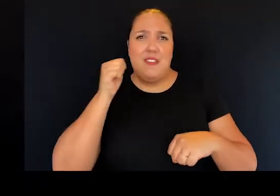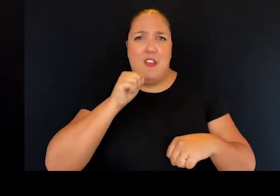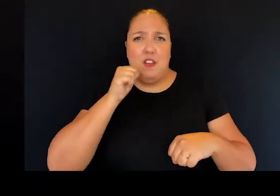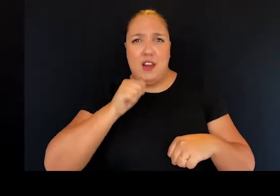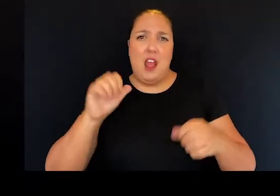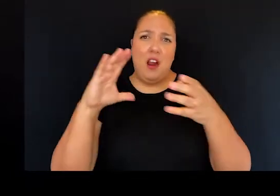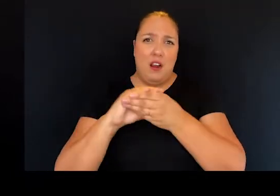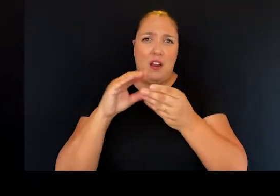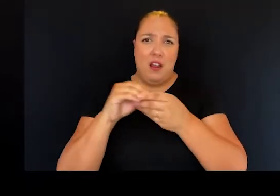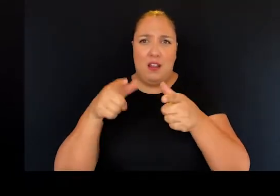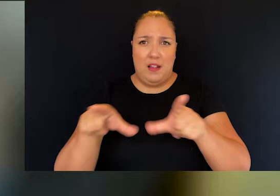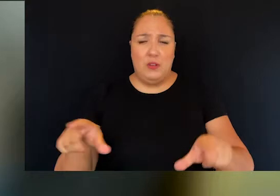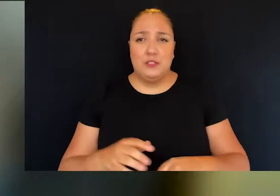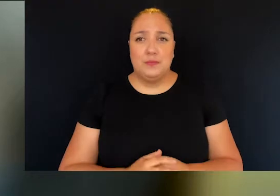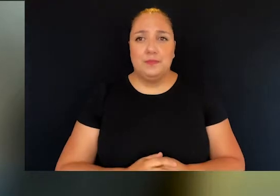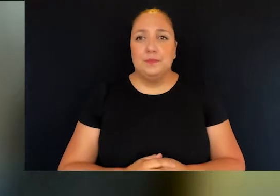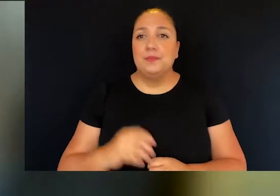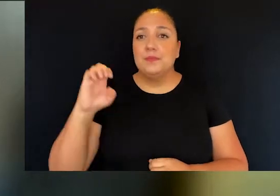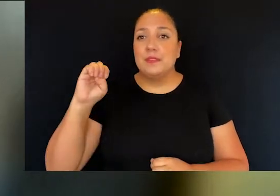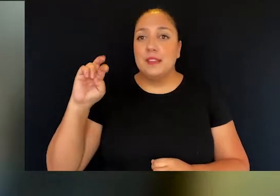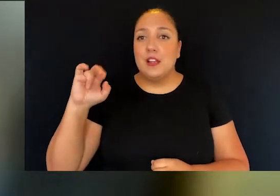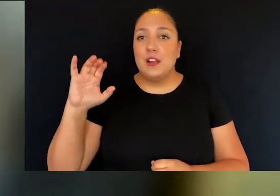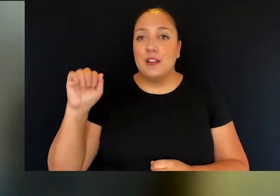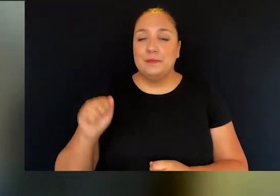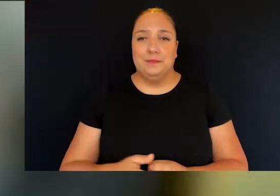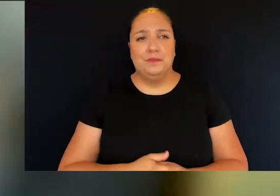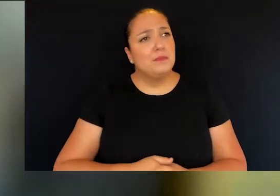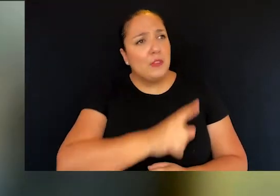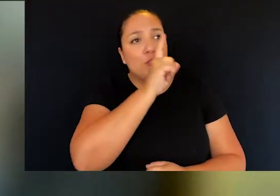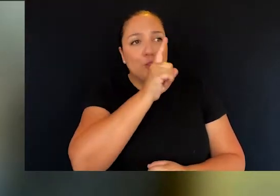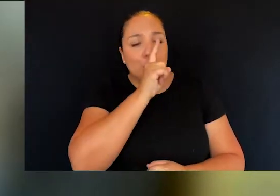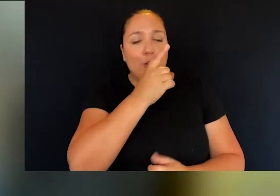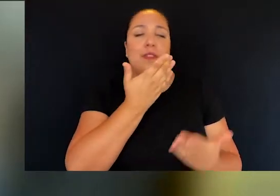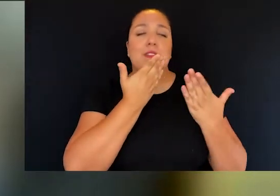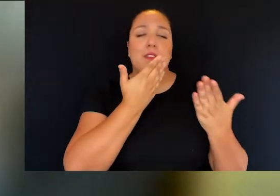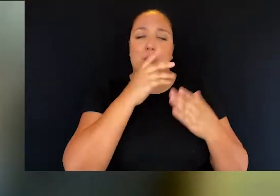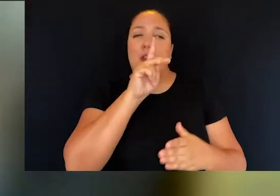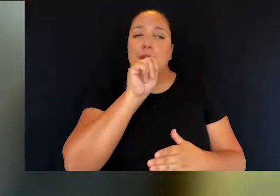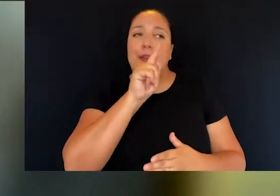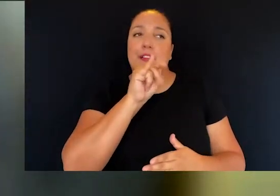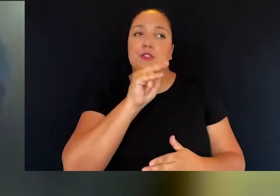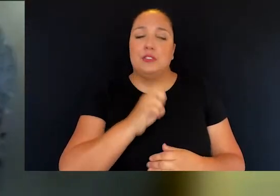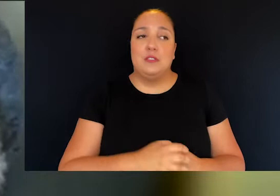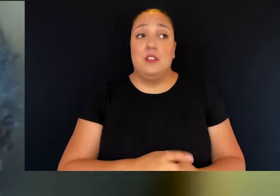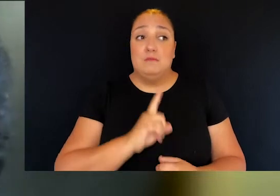that we use every day? Sure, thank you, Katrin. It is exactly right, what you said.